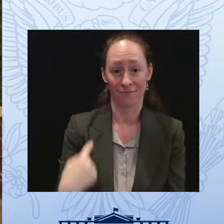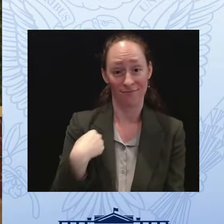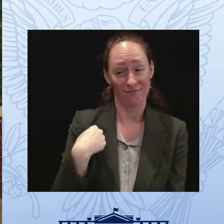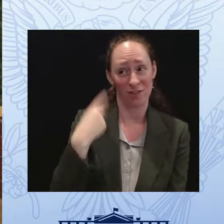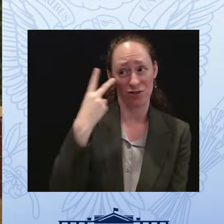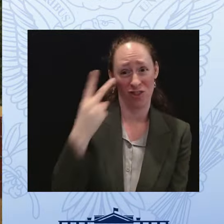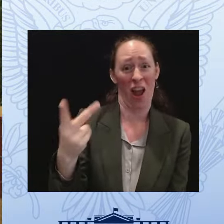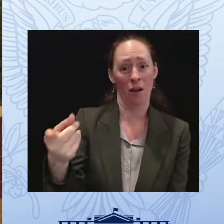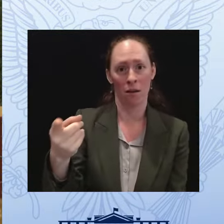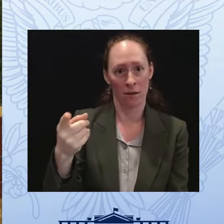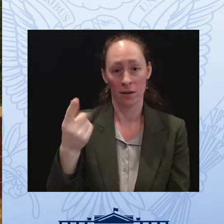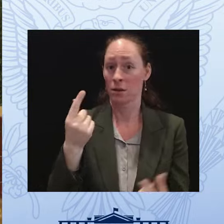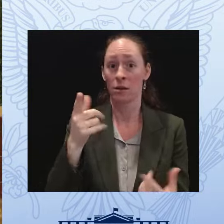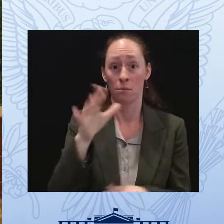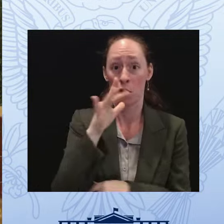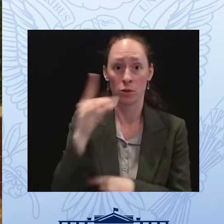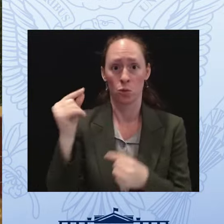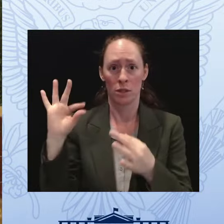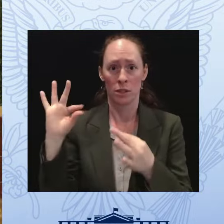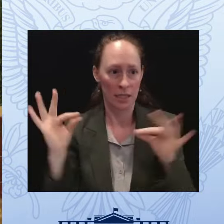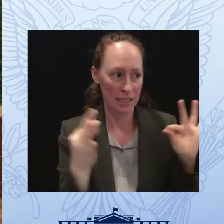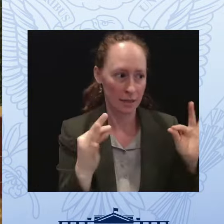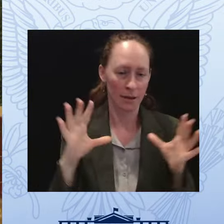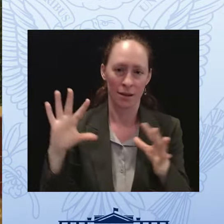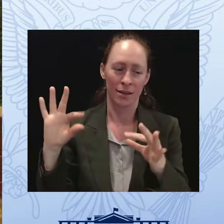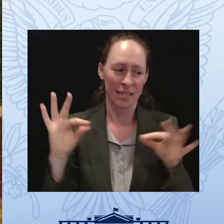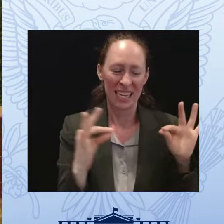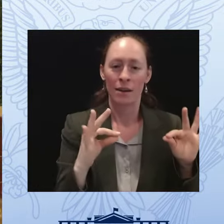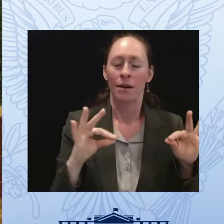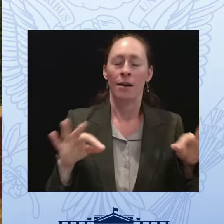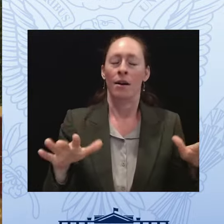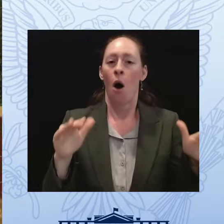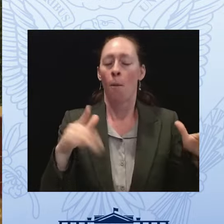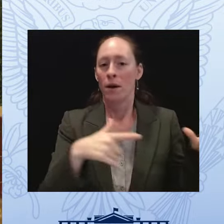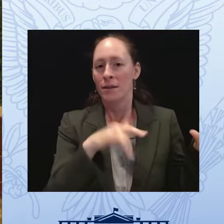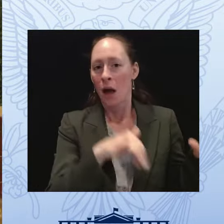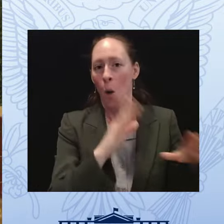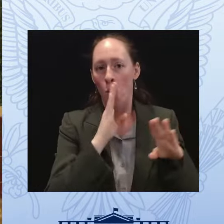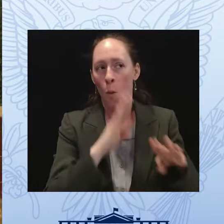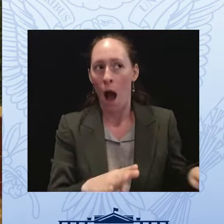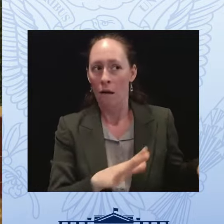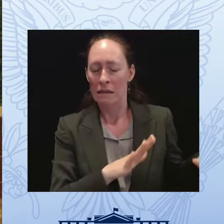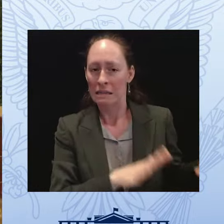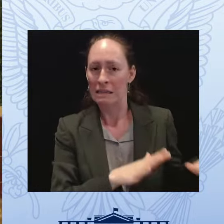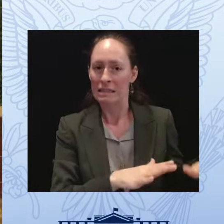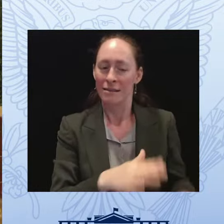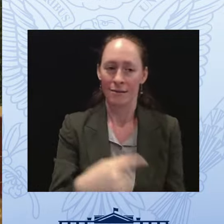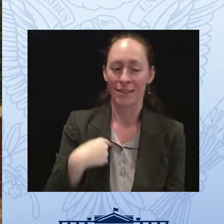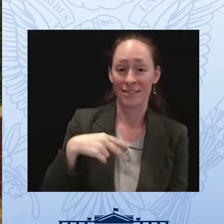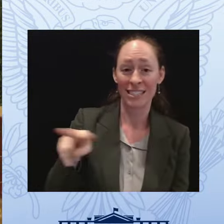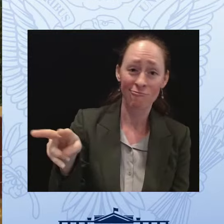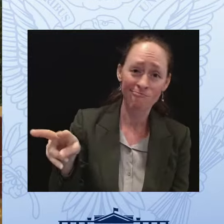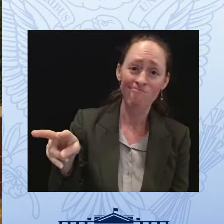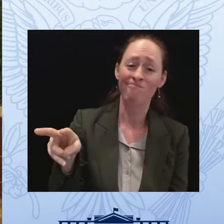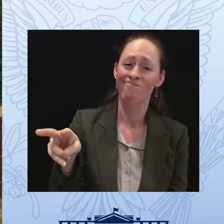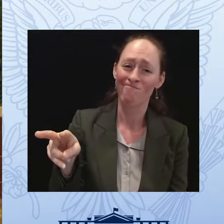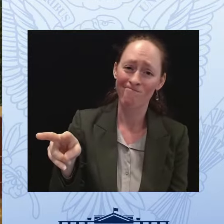So you can imagine the anxiety she felt. And I've seen that so many times, you know, or a different version of it.